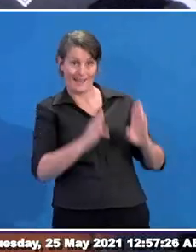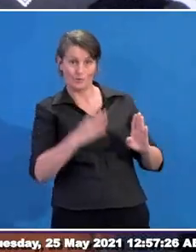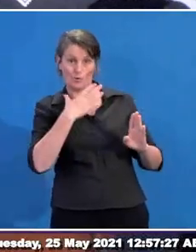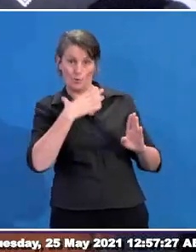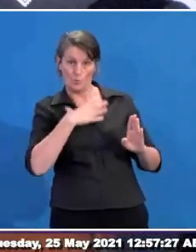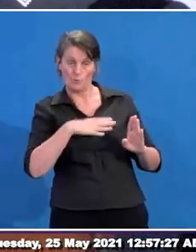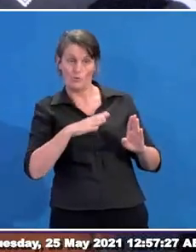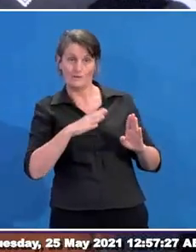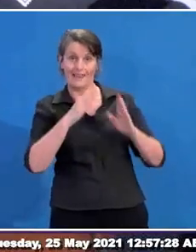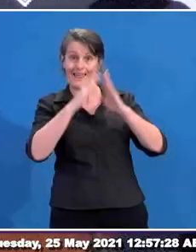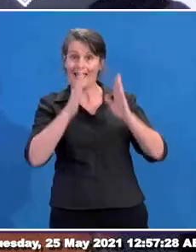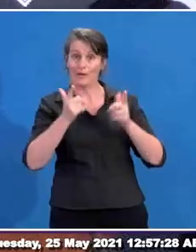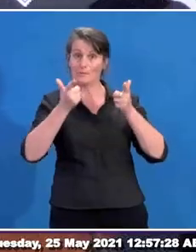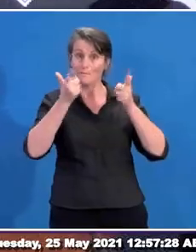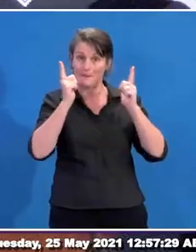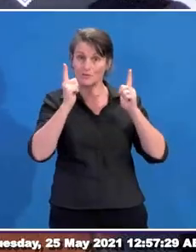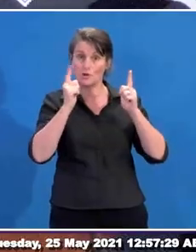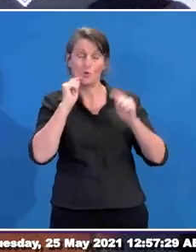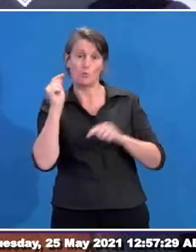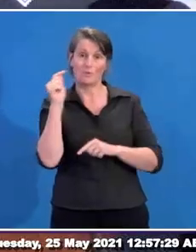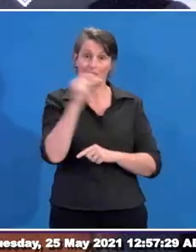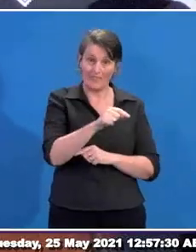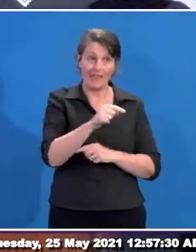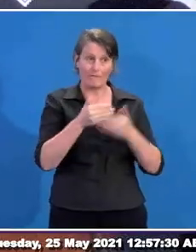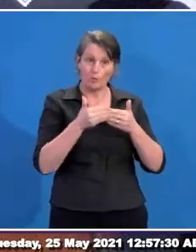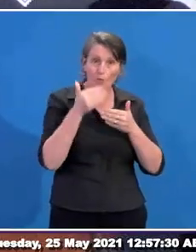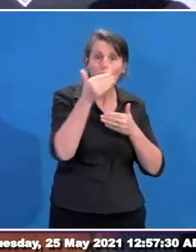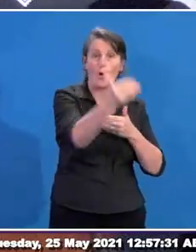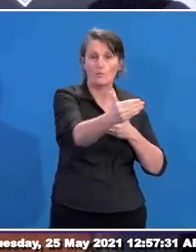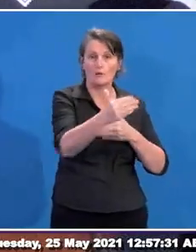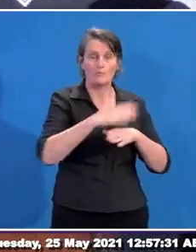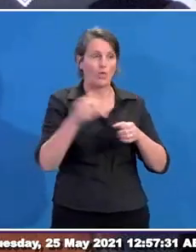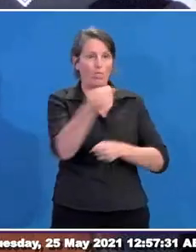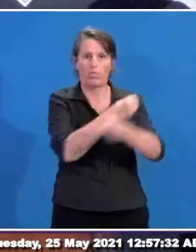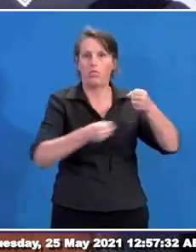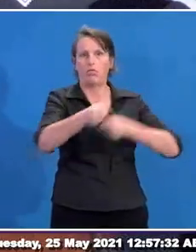manager who will be there for the long-term --- SOPHIA: Yes, yes.